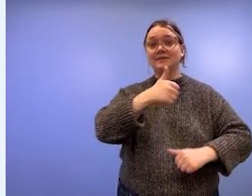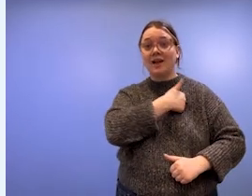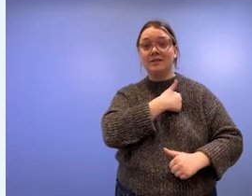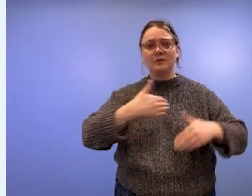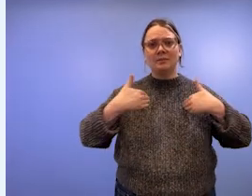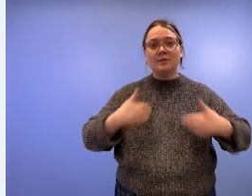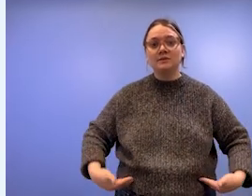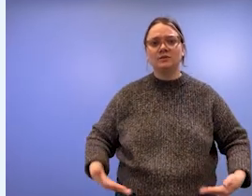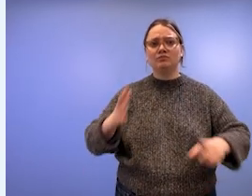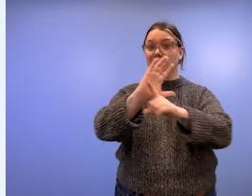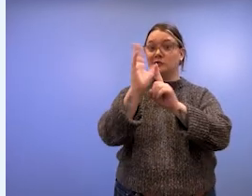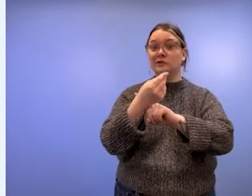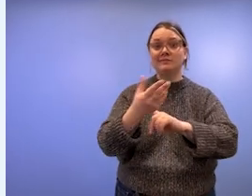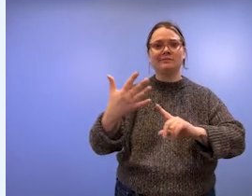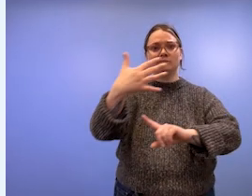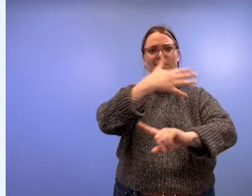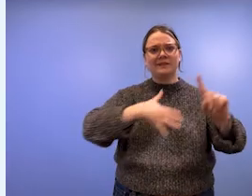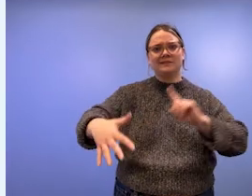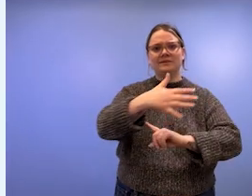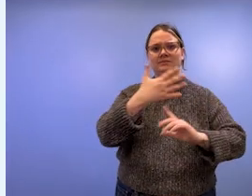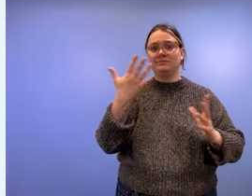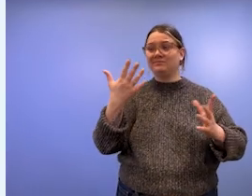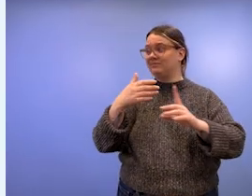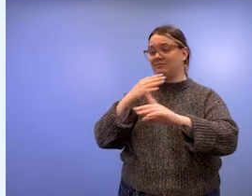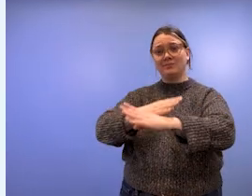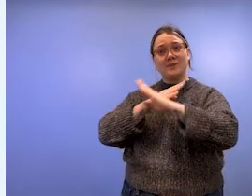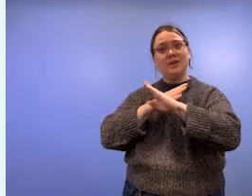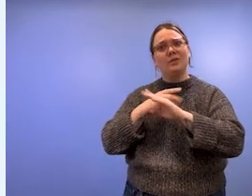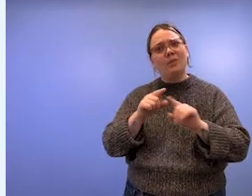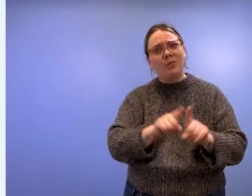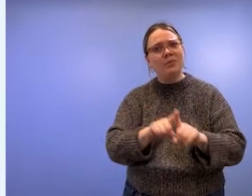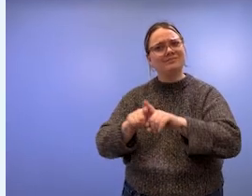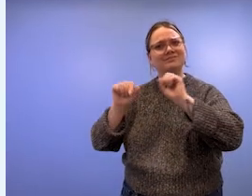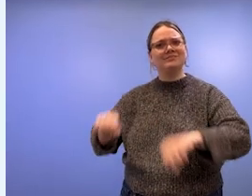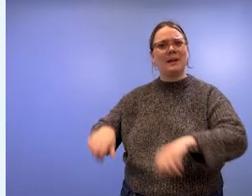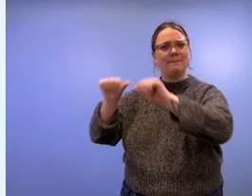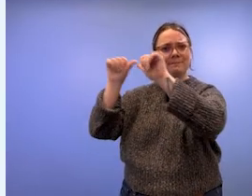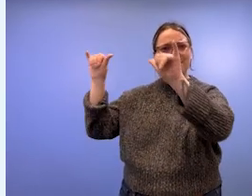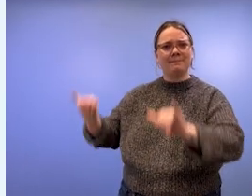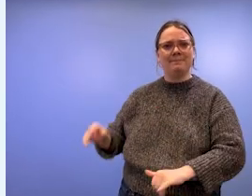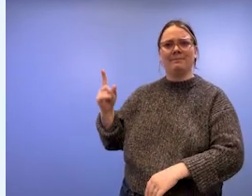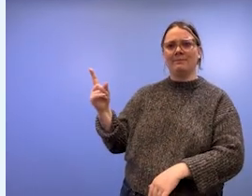attitudes, physical or cultural environments, or barriers can be systemic, which means they come